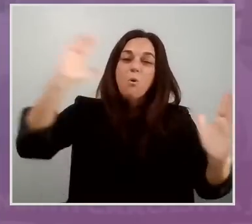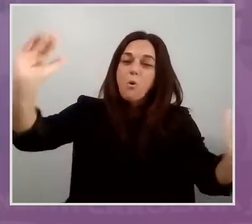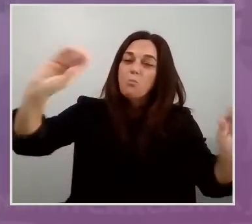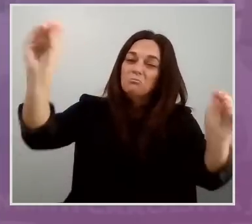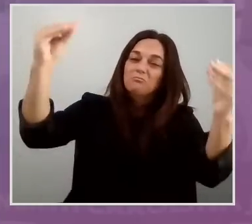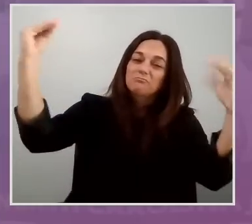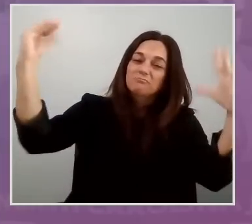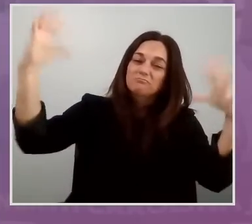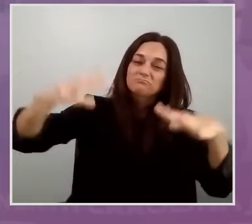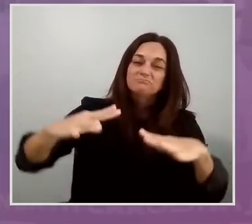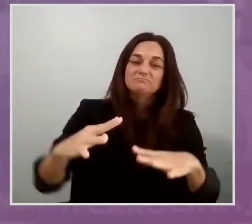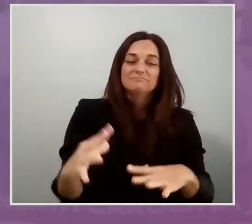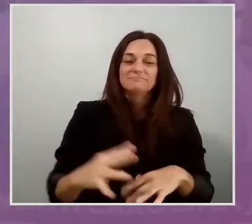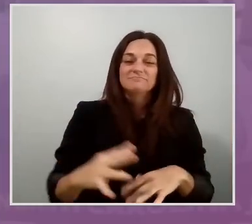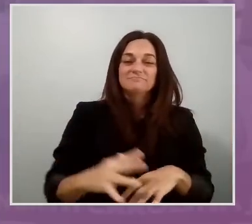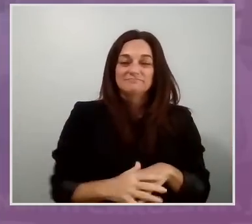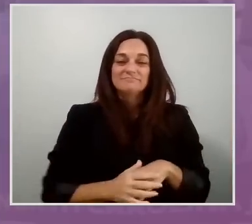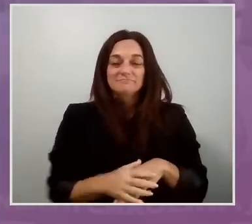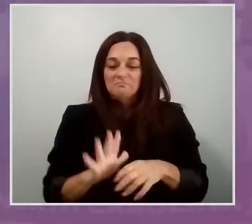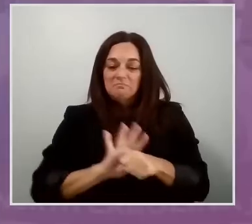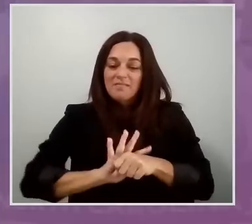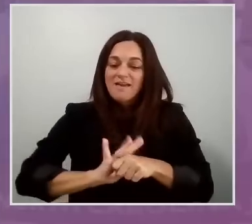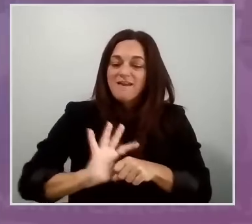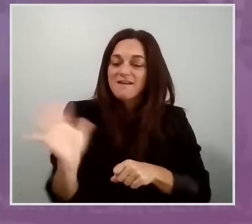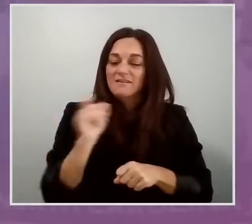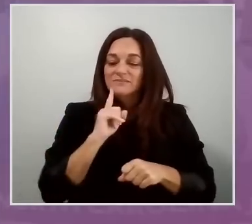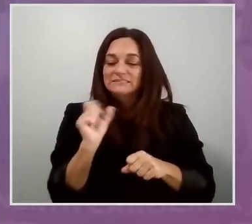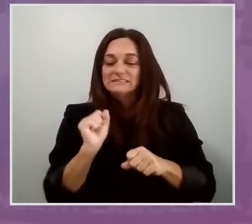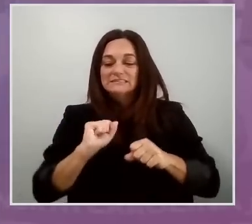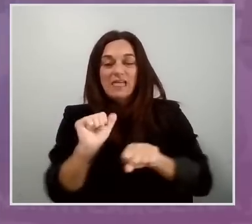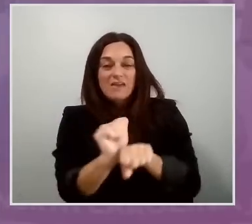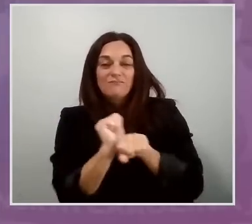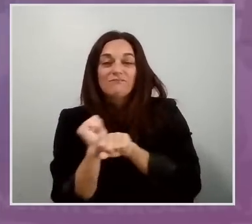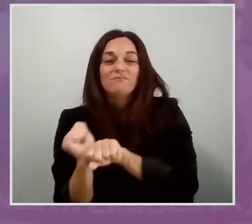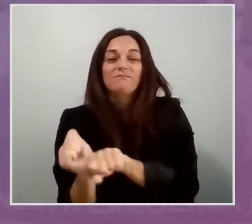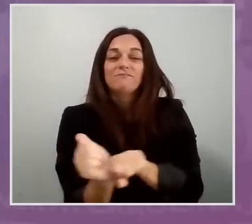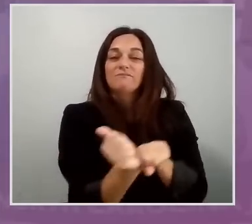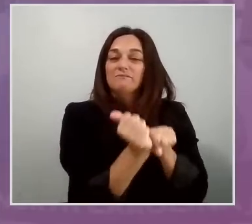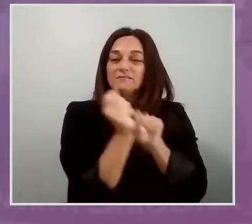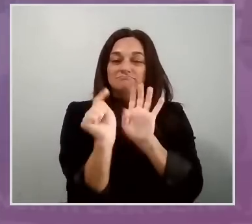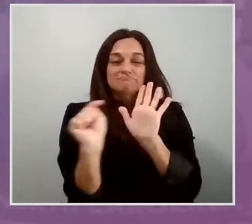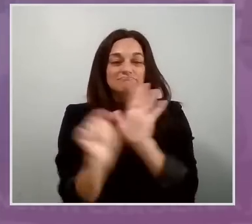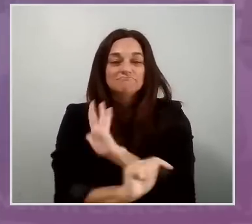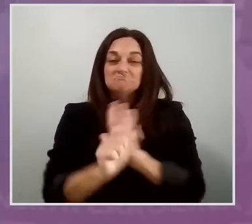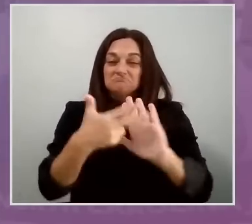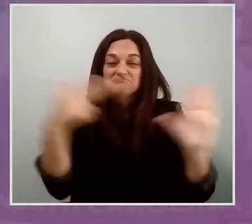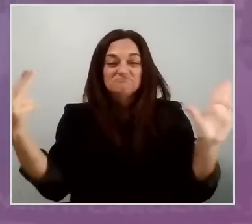A BEACON LIGHT OF HOPE TO PLENTY OF SLAVES WHO HAD BEEN